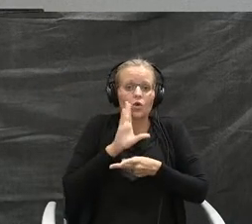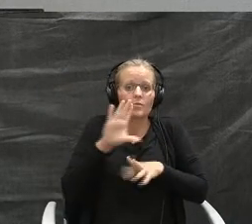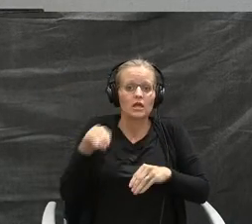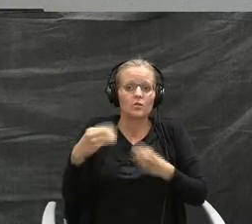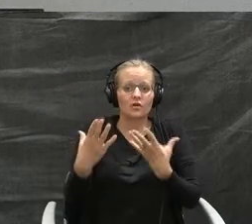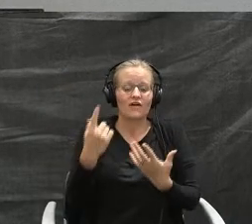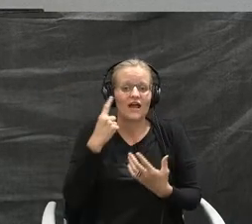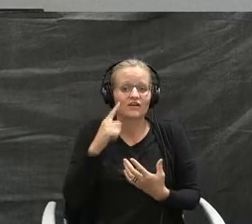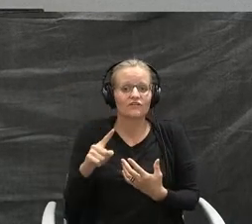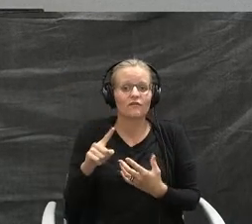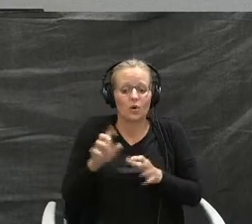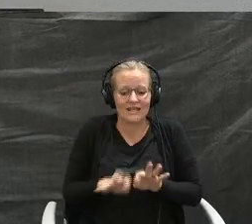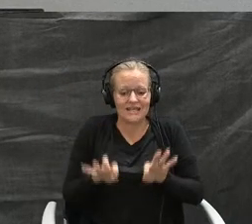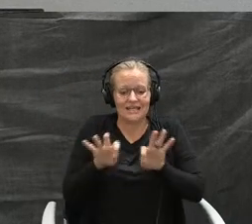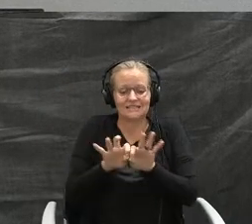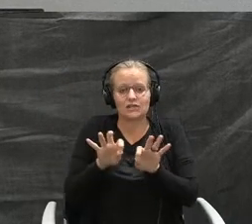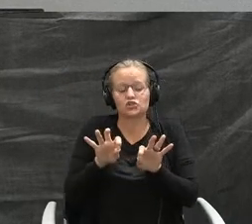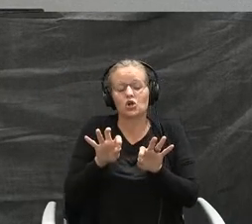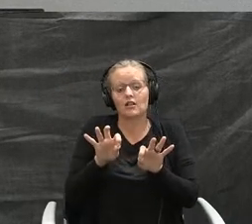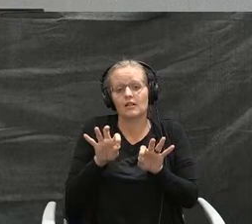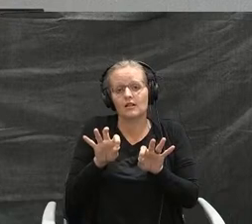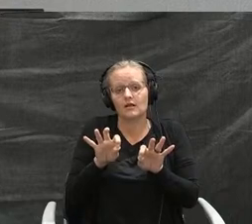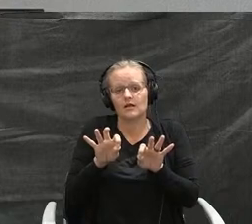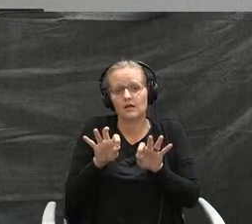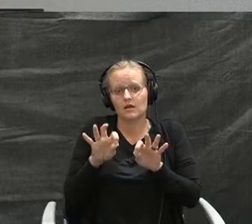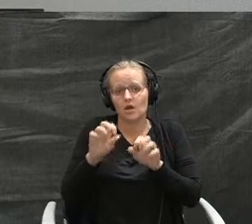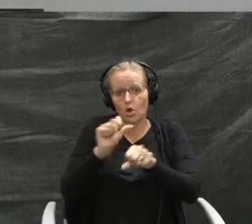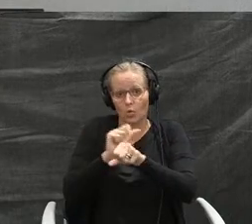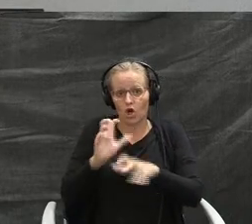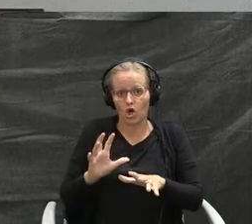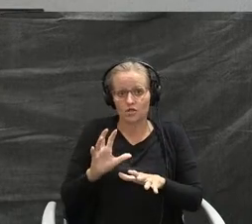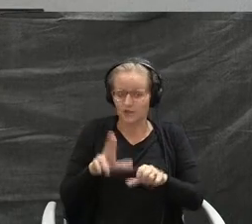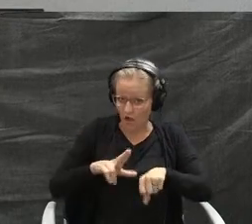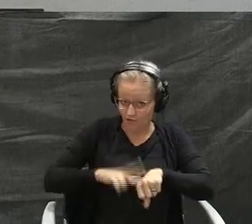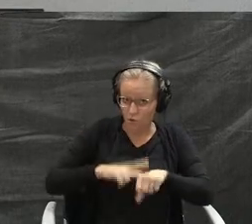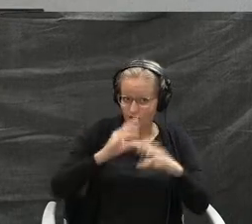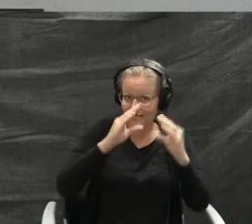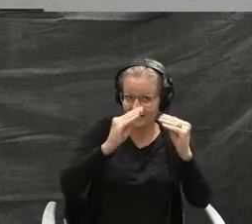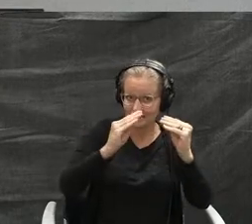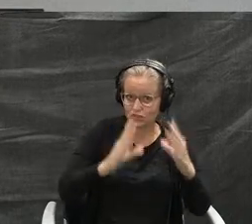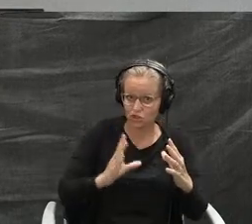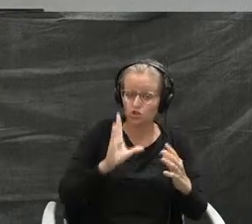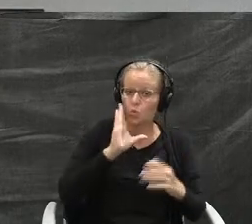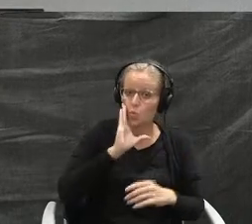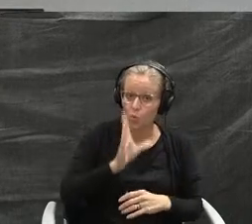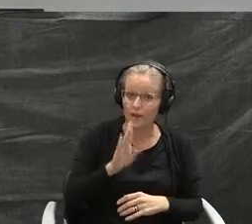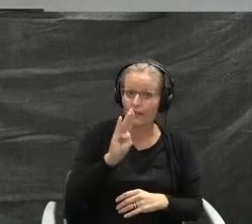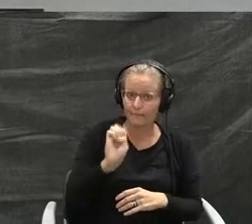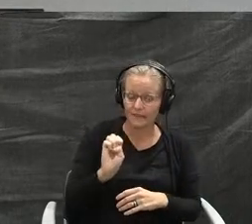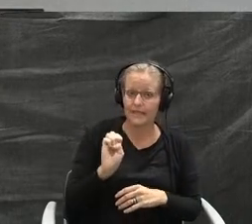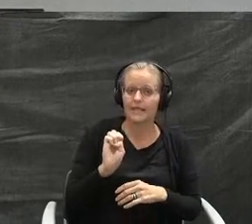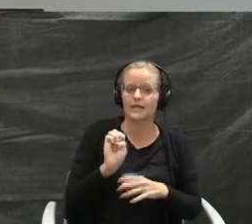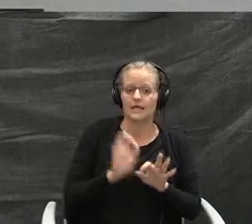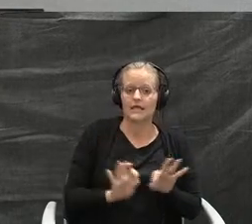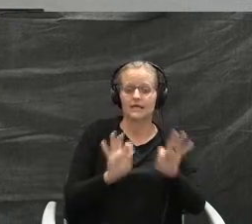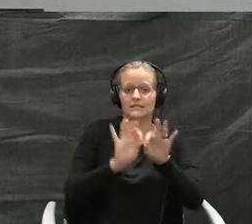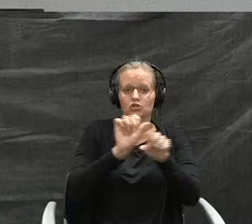workers if they're called back to work. So there will be childcare for all of the people listed as well as teachers will